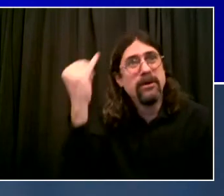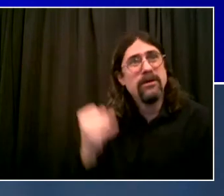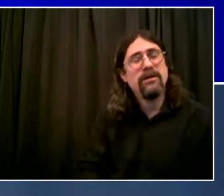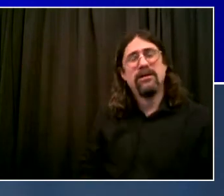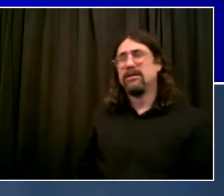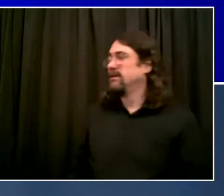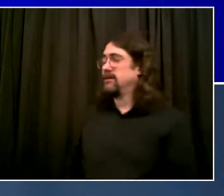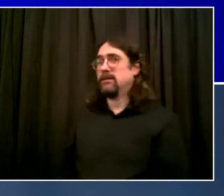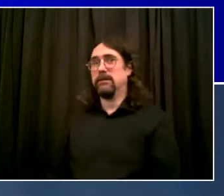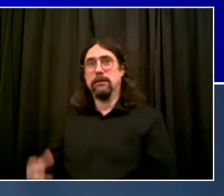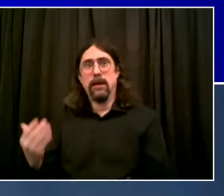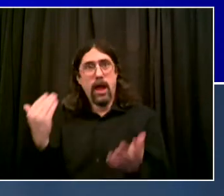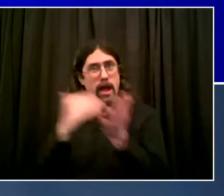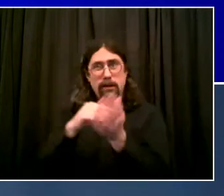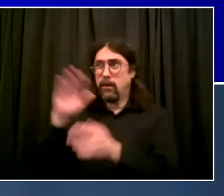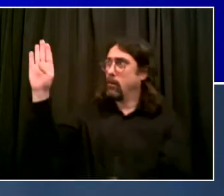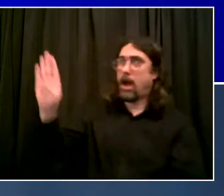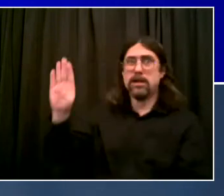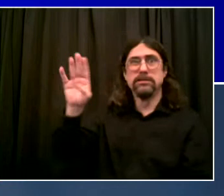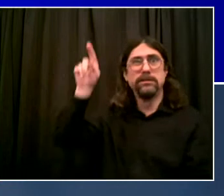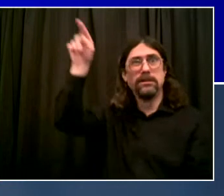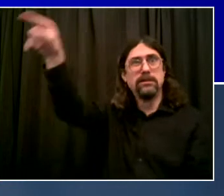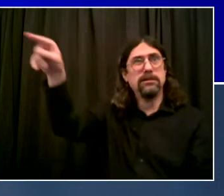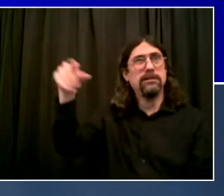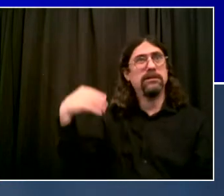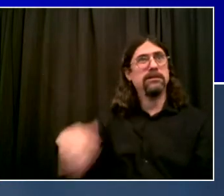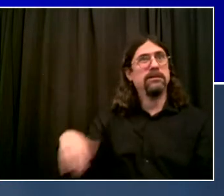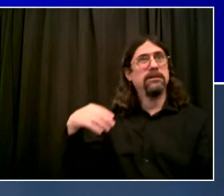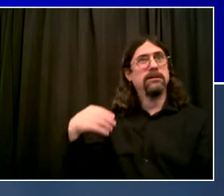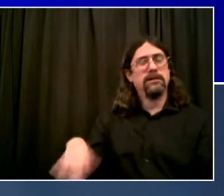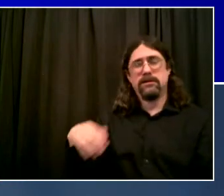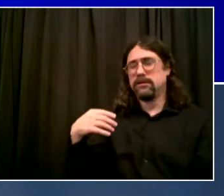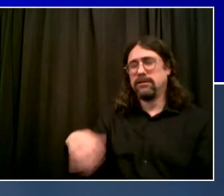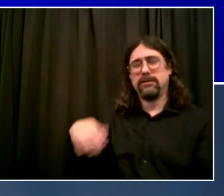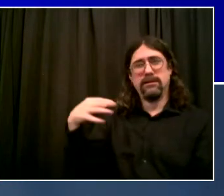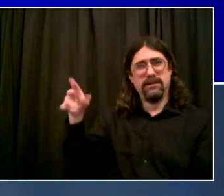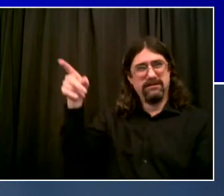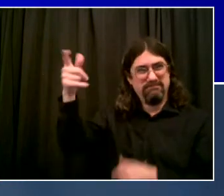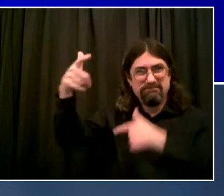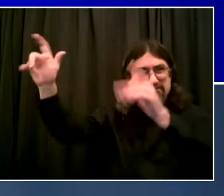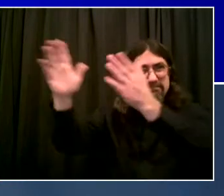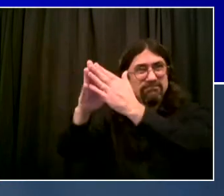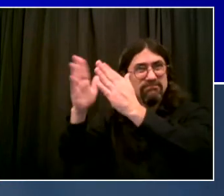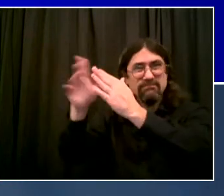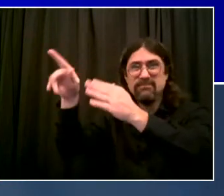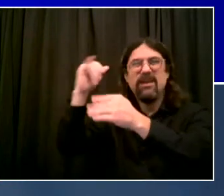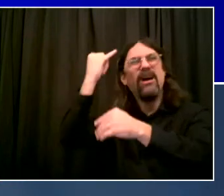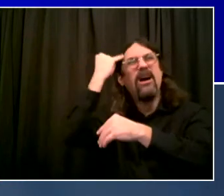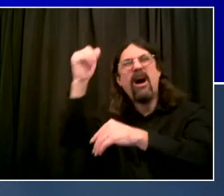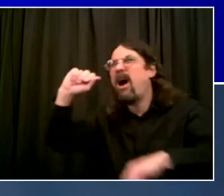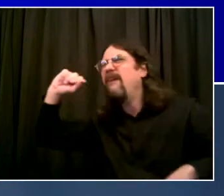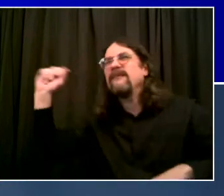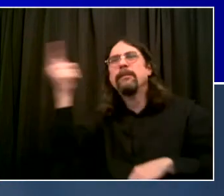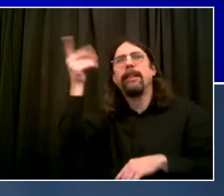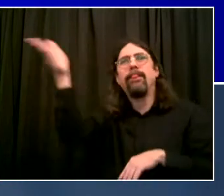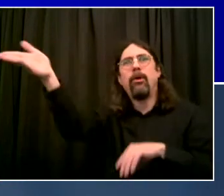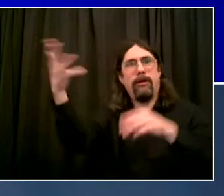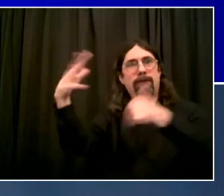FANTASTITITHC A AT THOSE FOLKS HAVE BEEN REACHED. BUT SINCE WE HAVE HAD SOME OPRGRESS ON THE